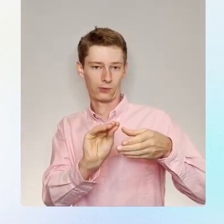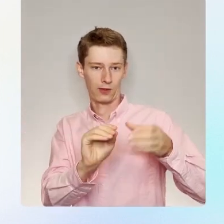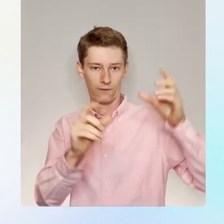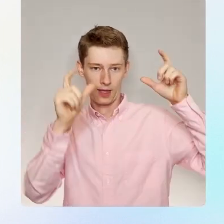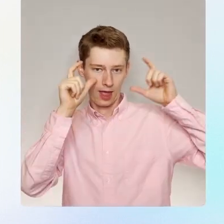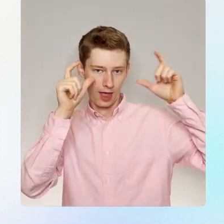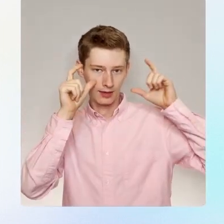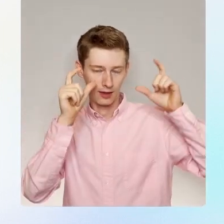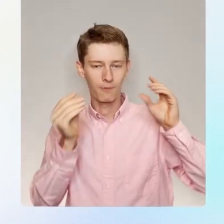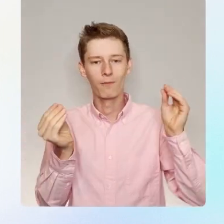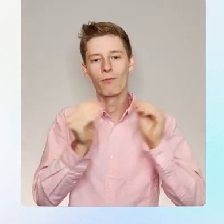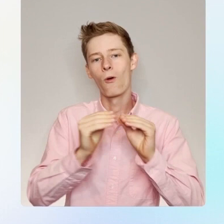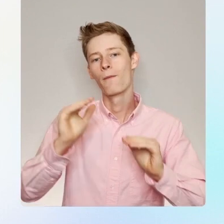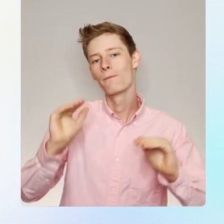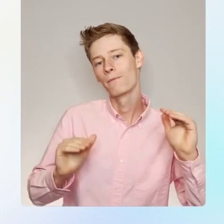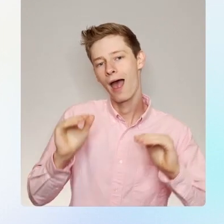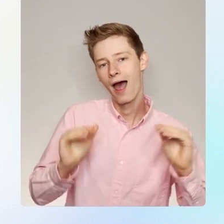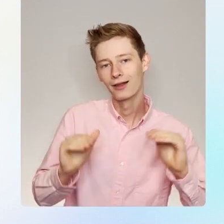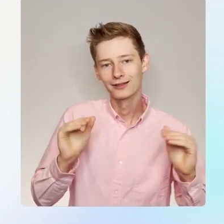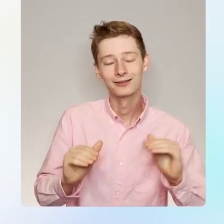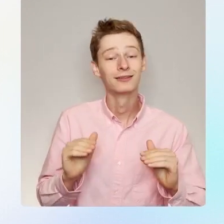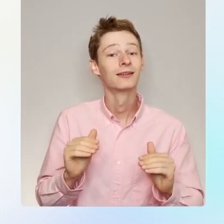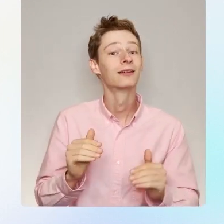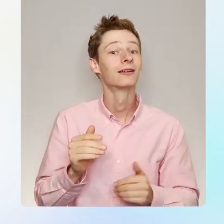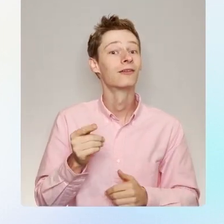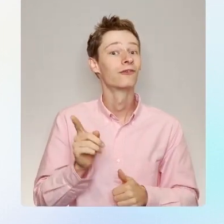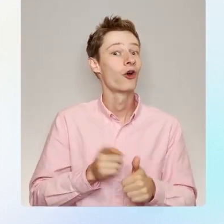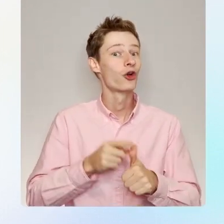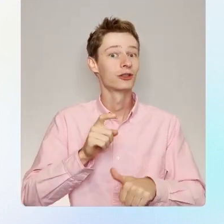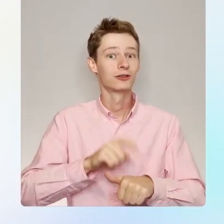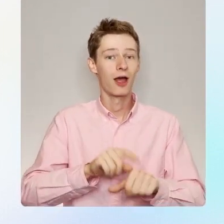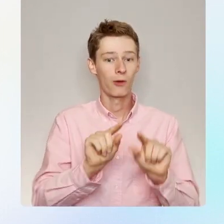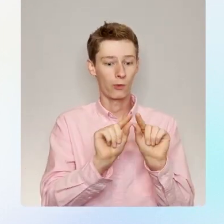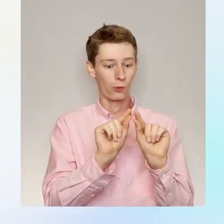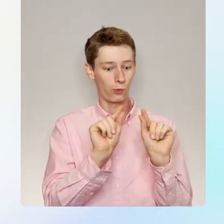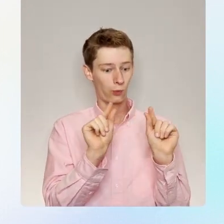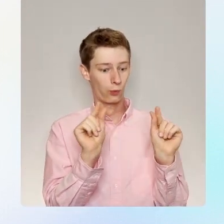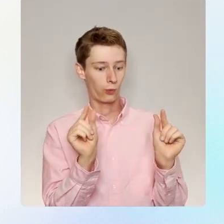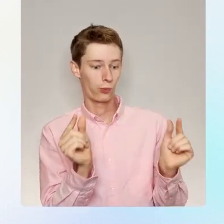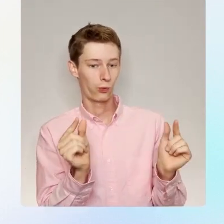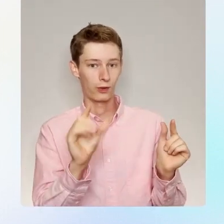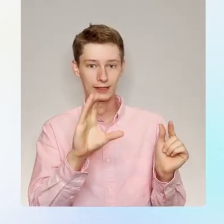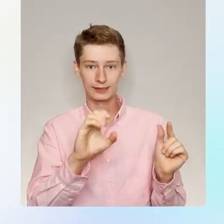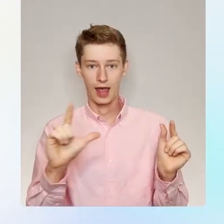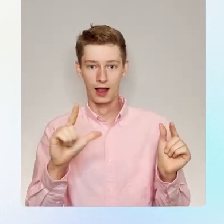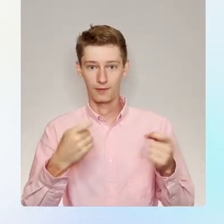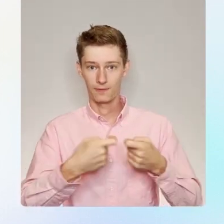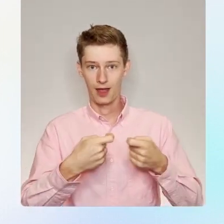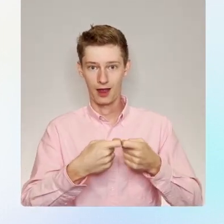counter-balanced ergonomics using our first ever curved cell battery to better conform to the head.